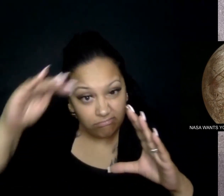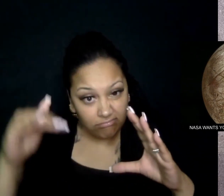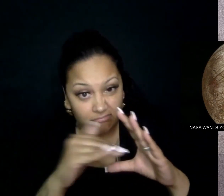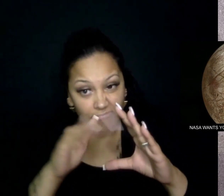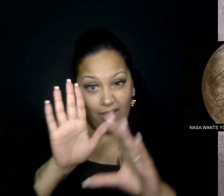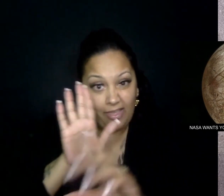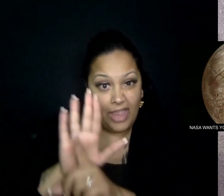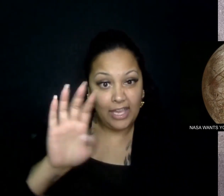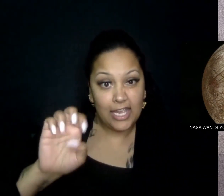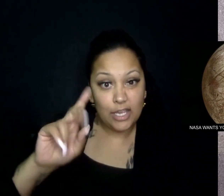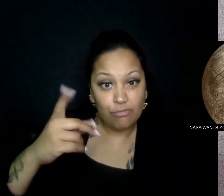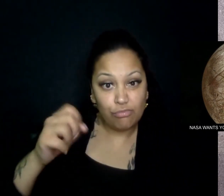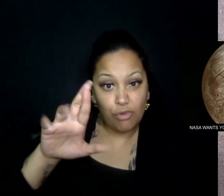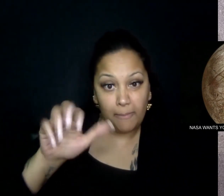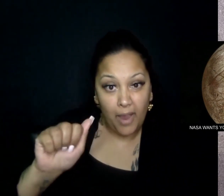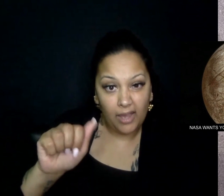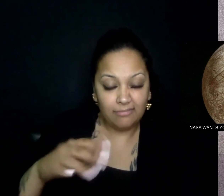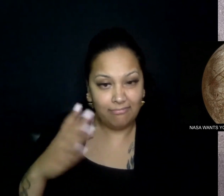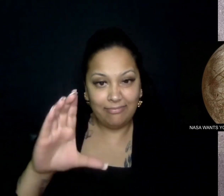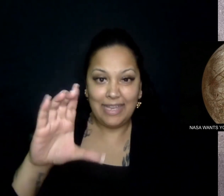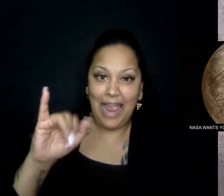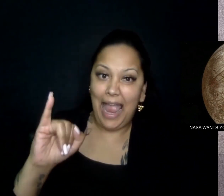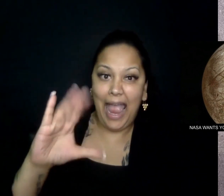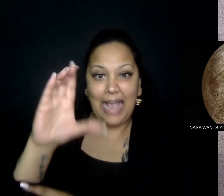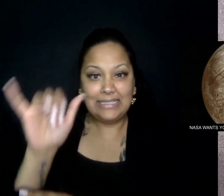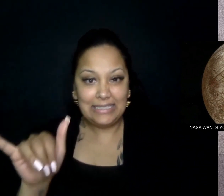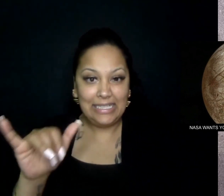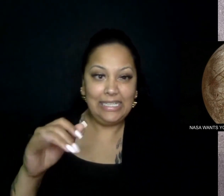Europa's. Icy crust could support life